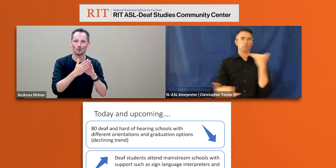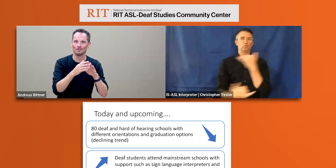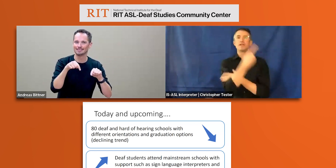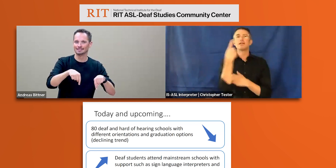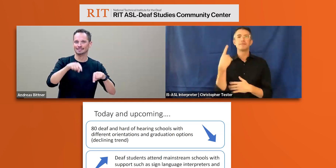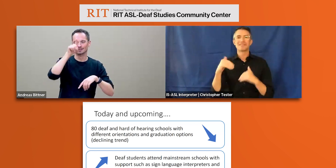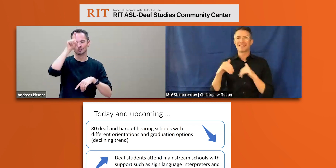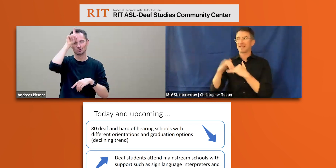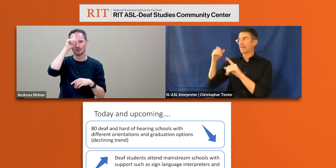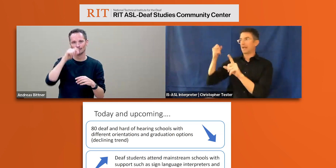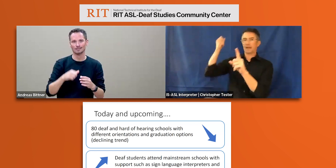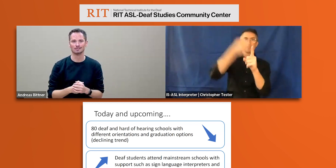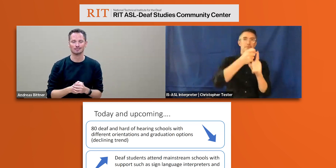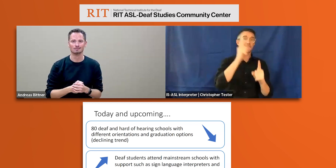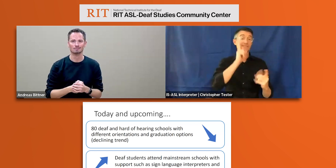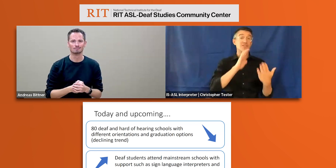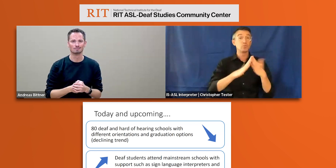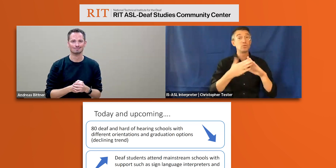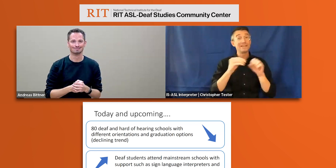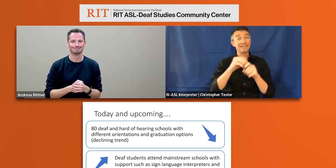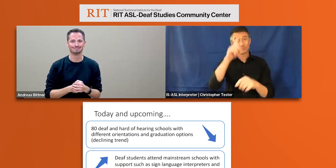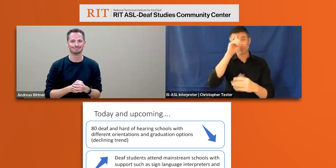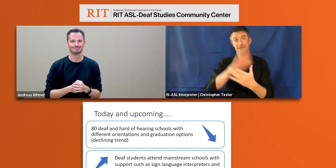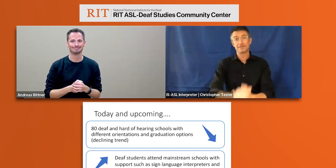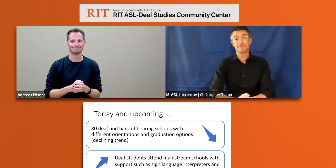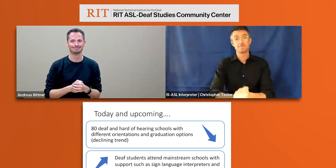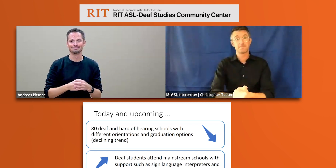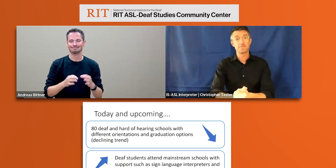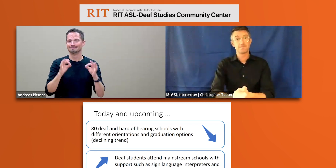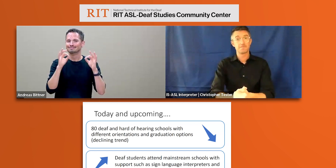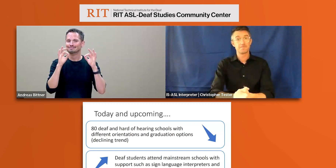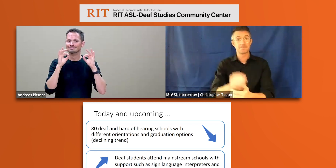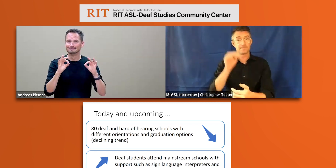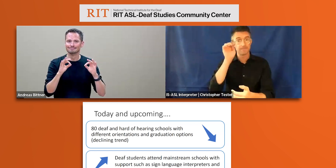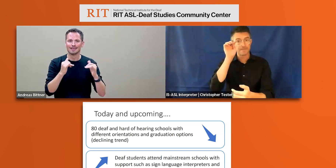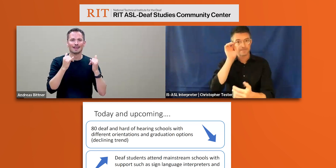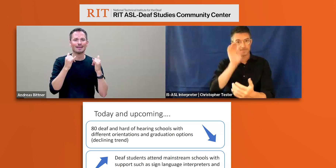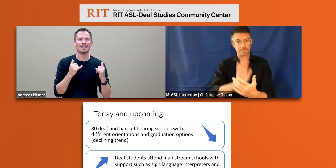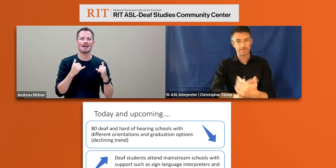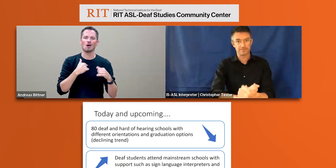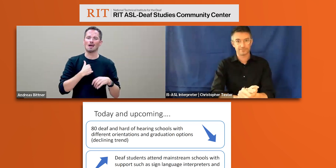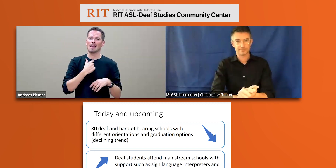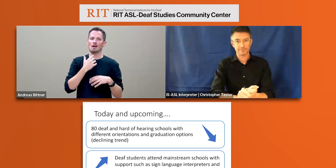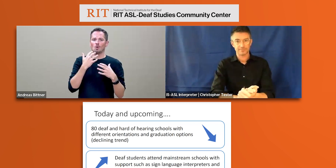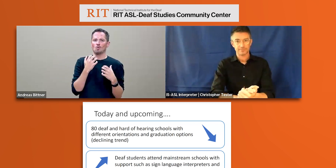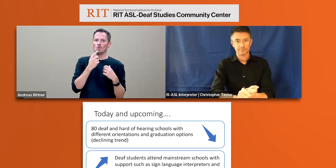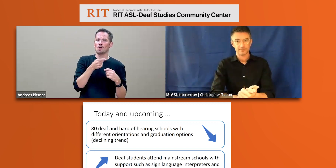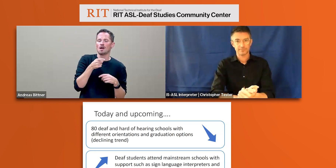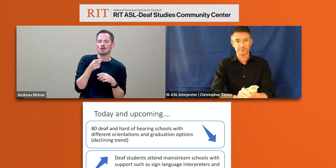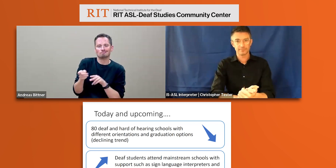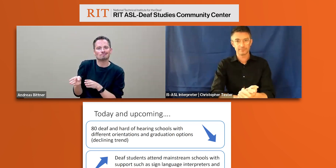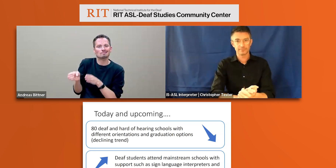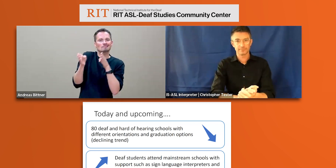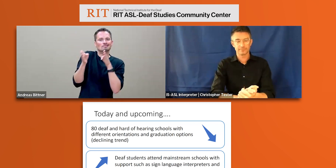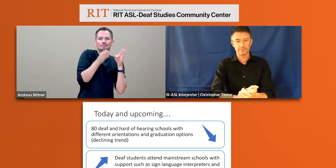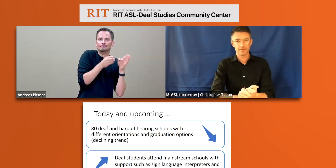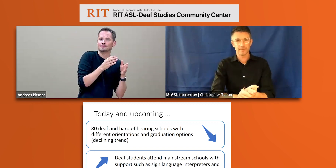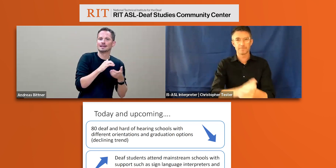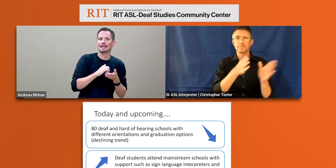Now, the German education system right now has been impacted by all of this as well.